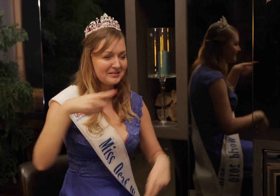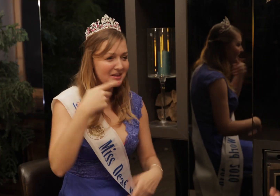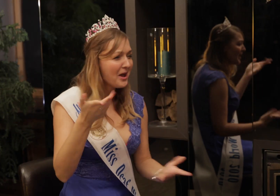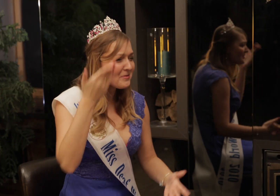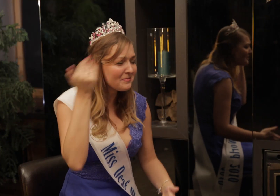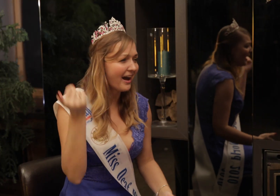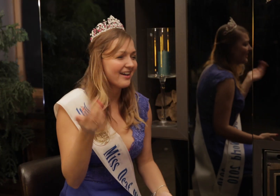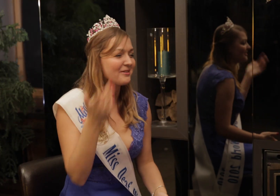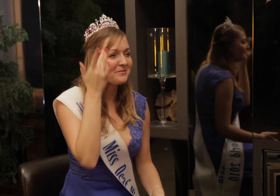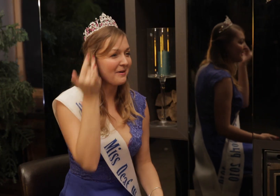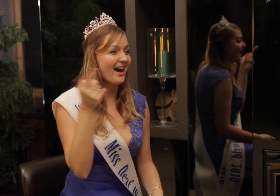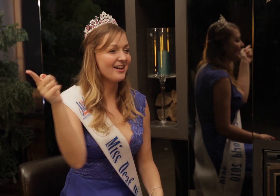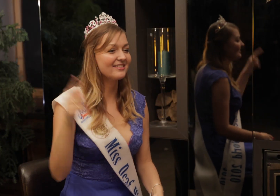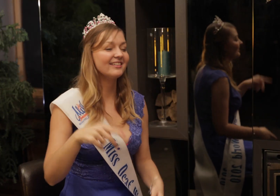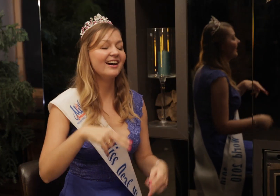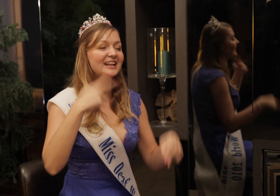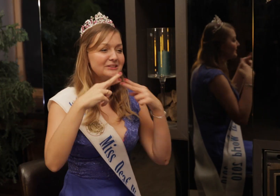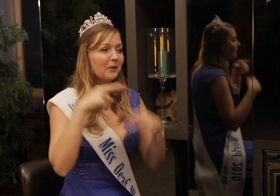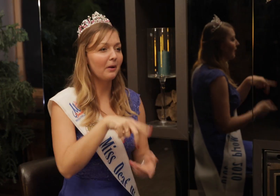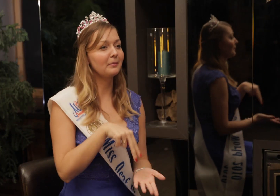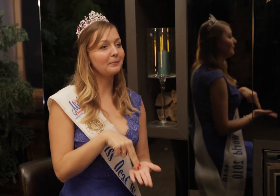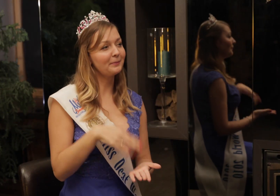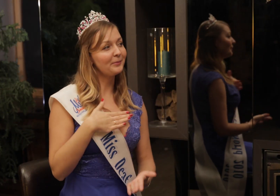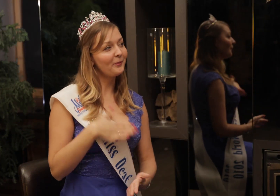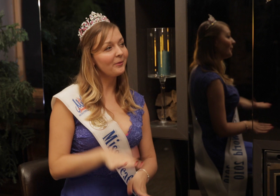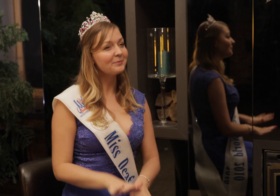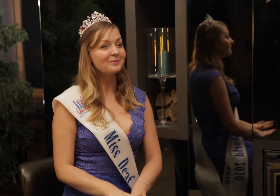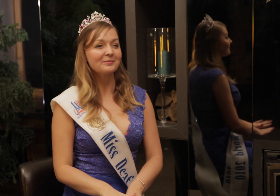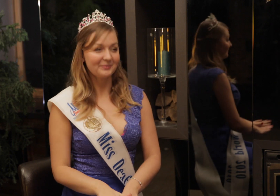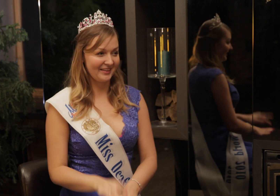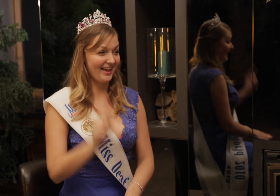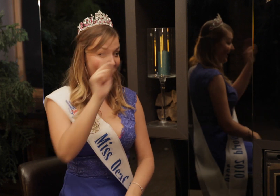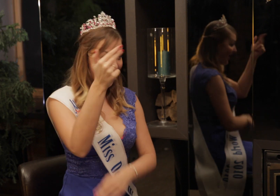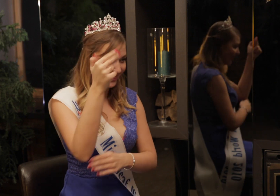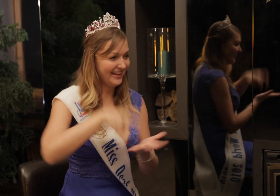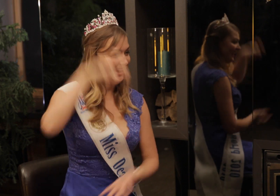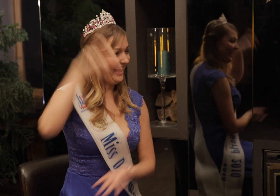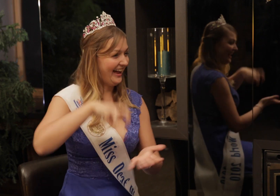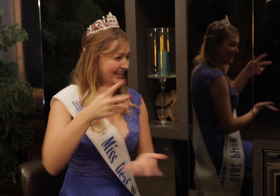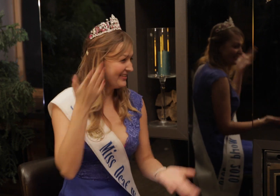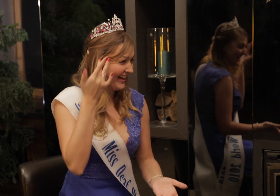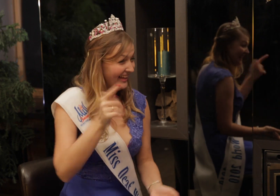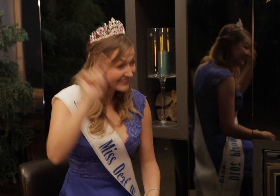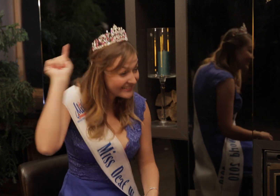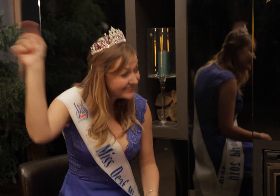She asked me why I didn't show any excitement when we were at dinner.